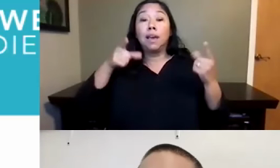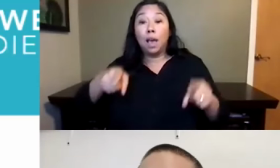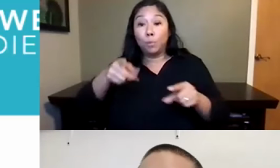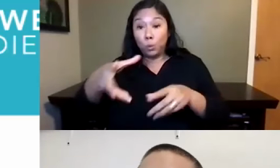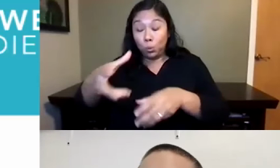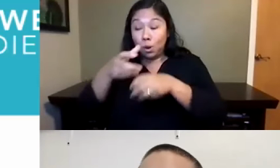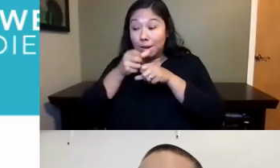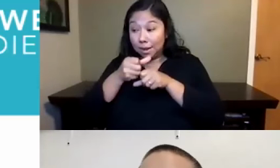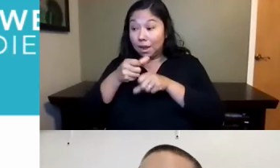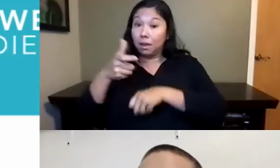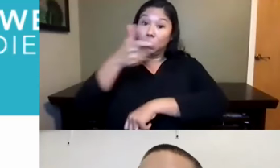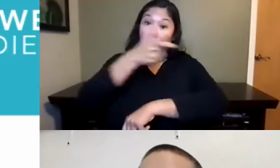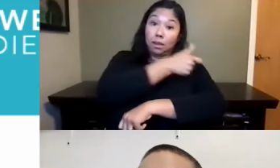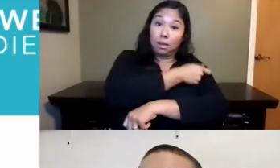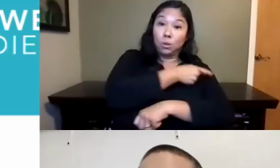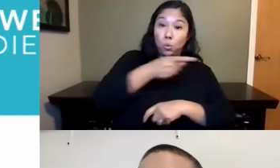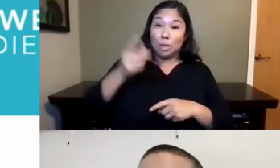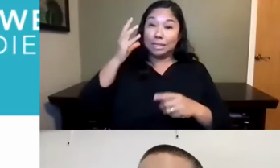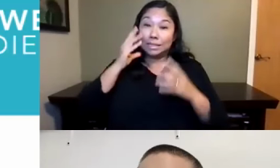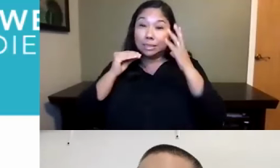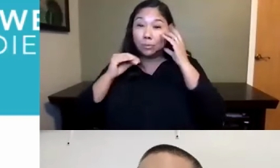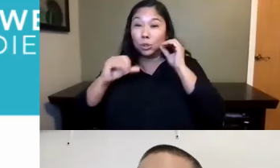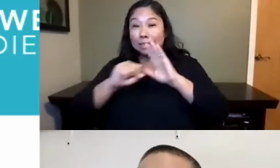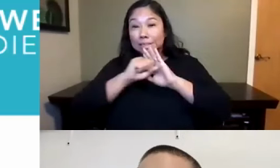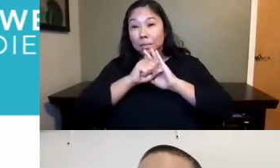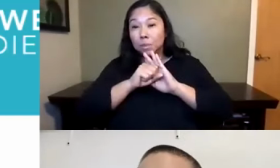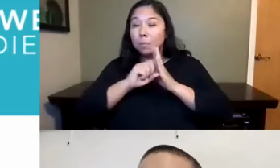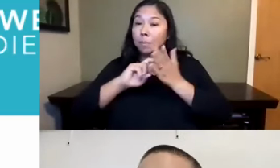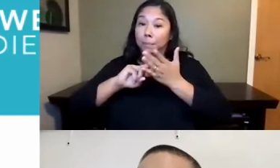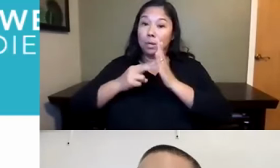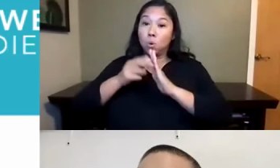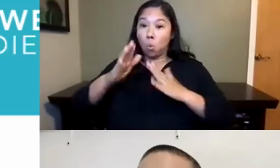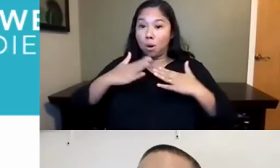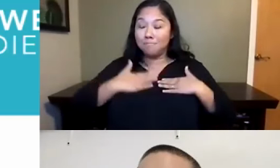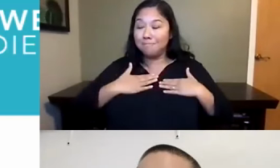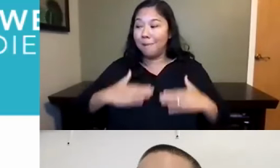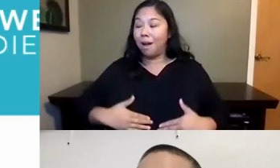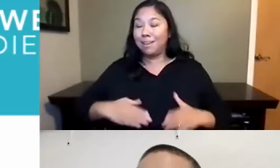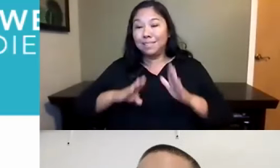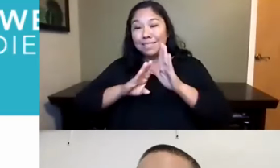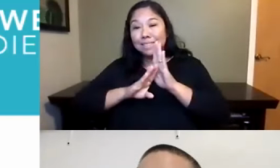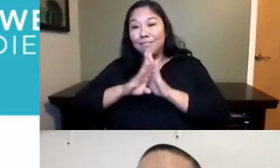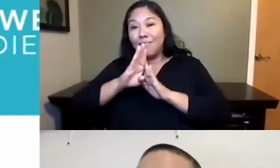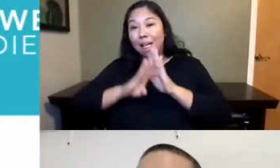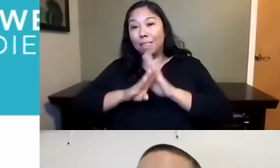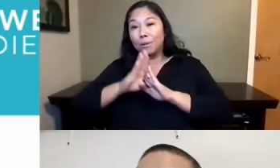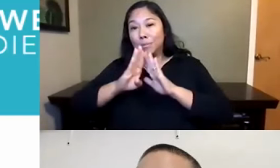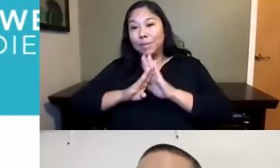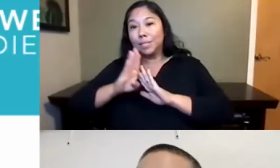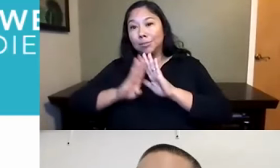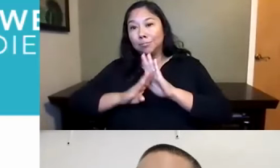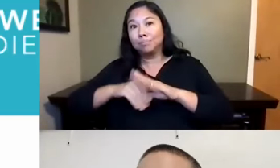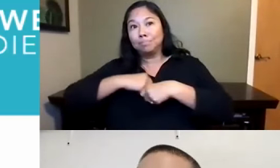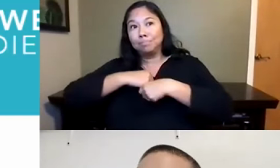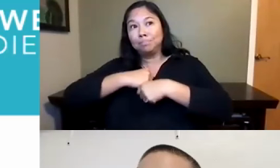effects it means your body is developing an immune response and developing antibodies so